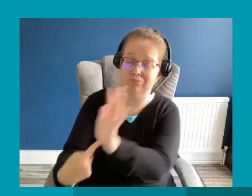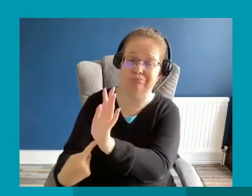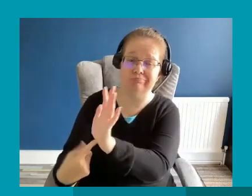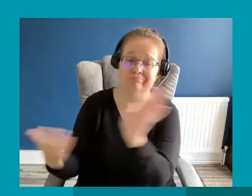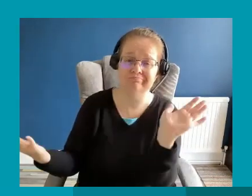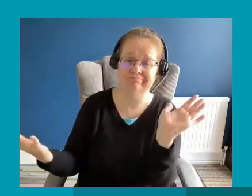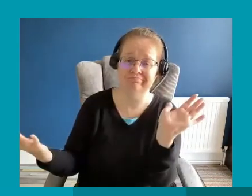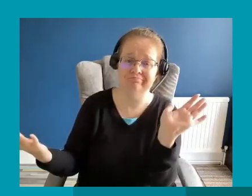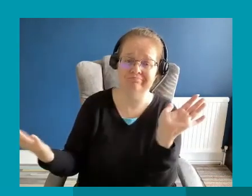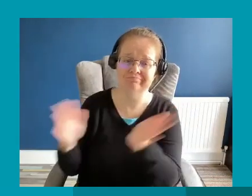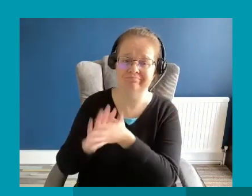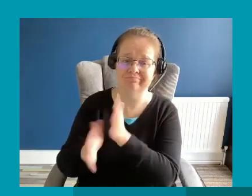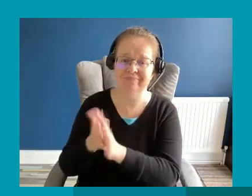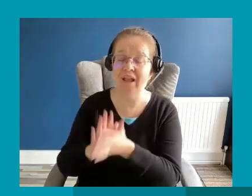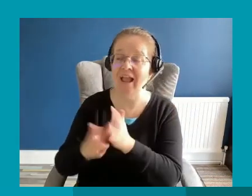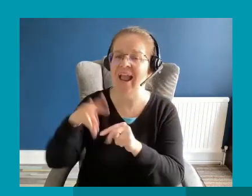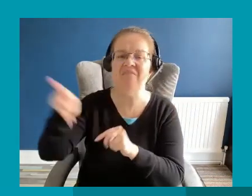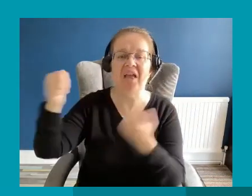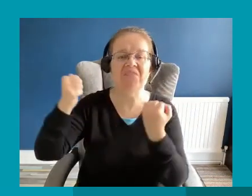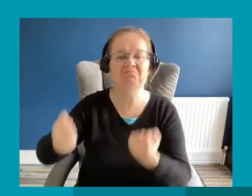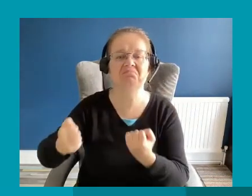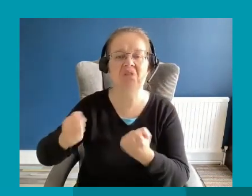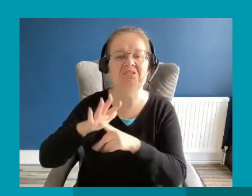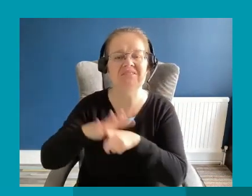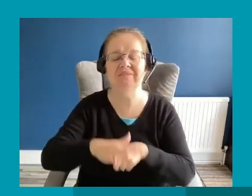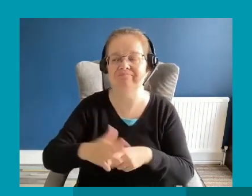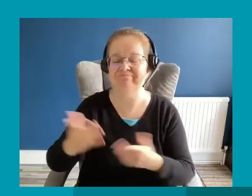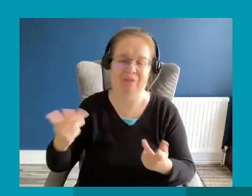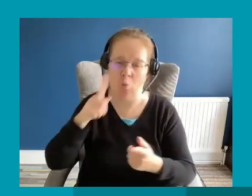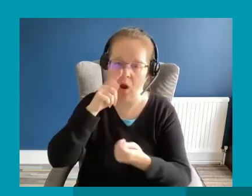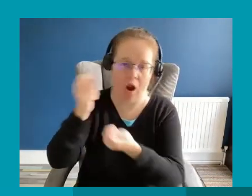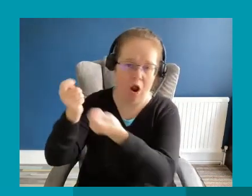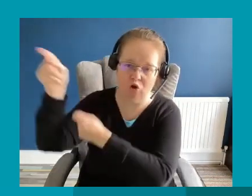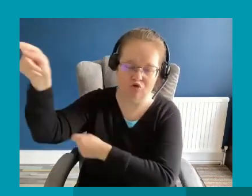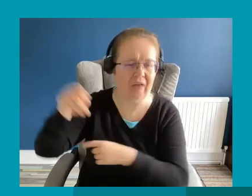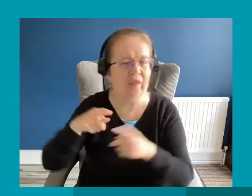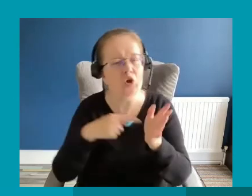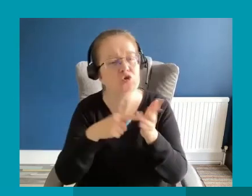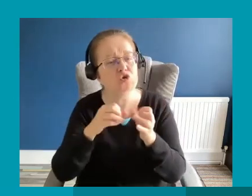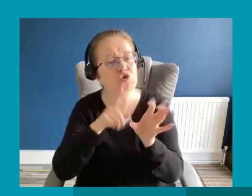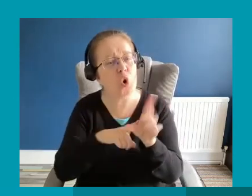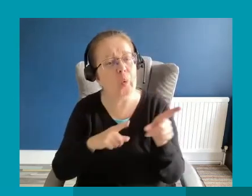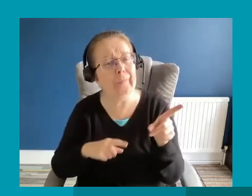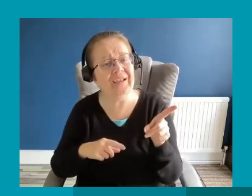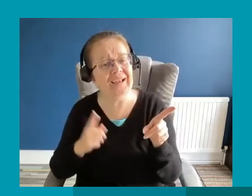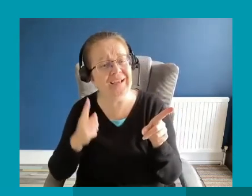Everything else you can't control, Toby... What do you think? How would you handle that? I I completely agree with you, Rosa